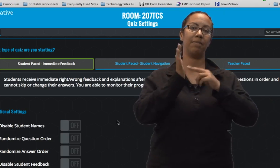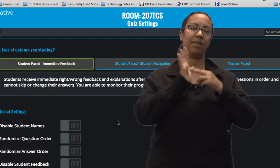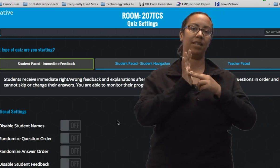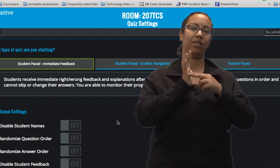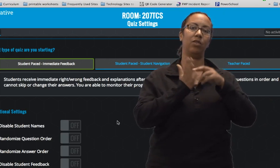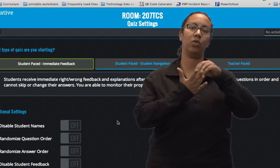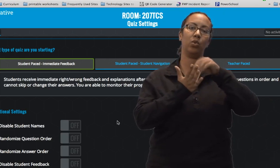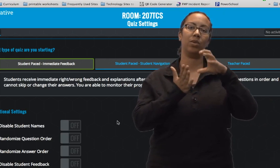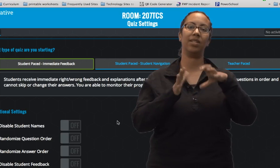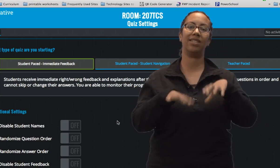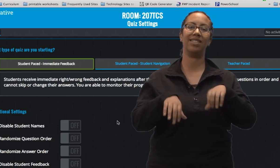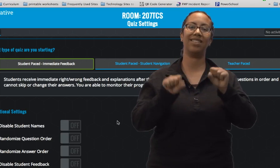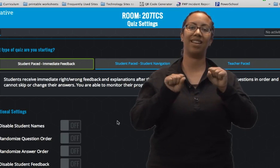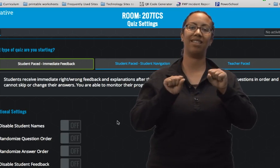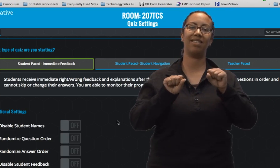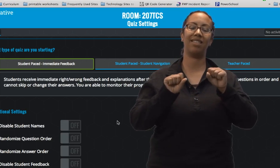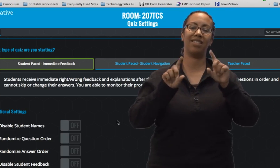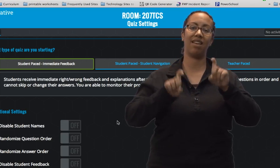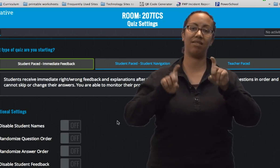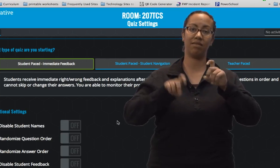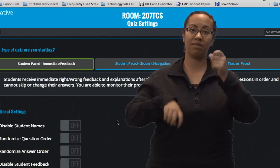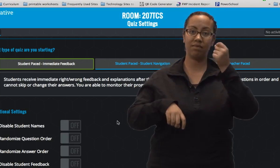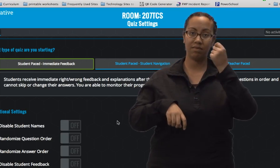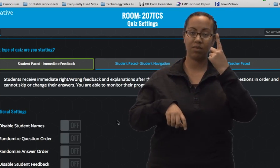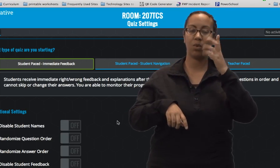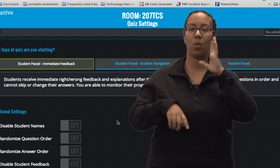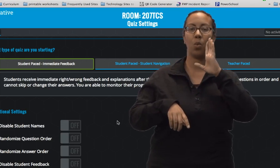With student paced, that means students are taking their quiz,